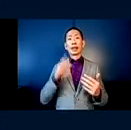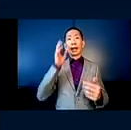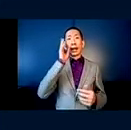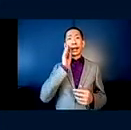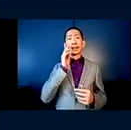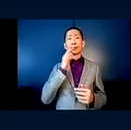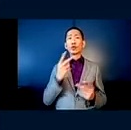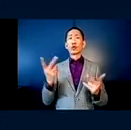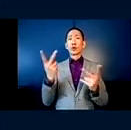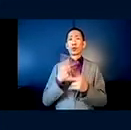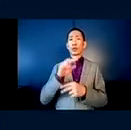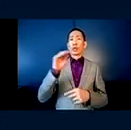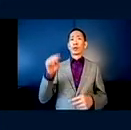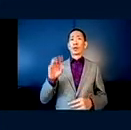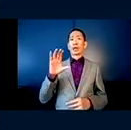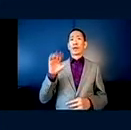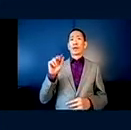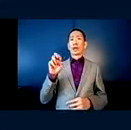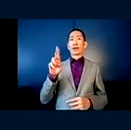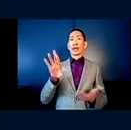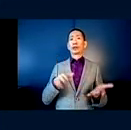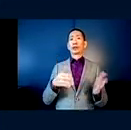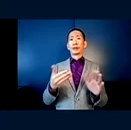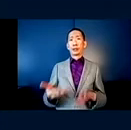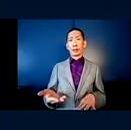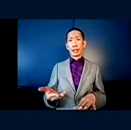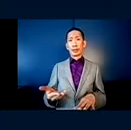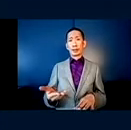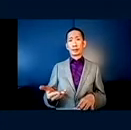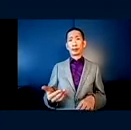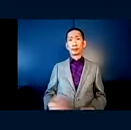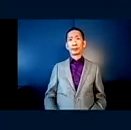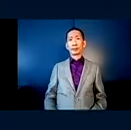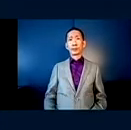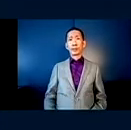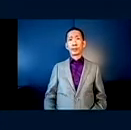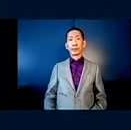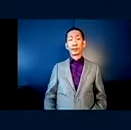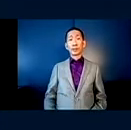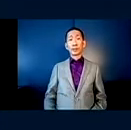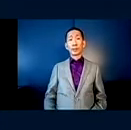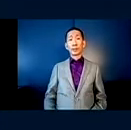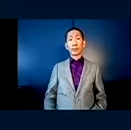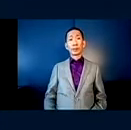UNFORTUNATE DISTINCTION OF EXPERIENCING THE HIGHEST RATES OF CANCER DEATHS, PRETTY MUCH